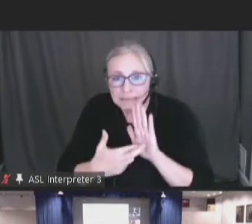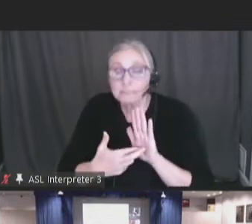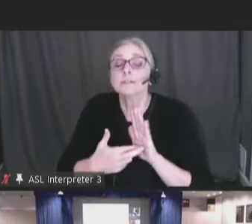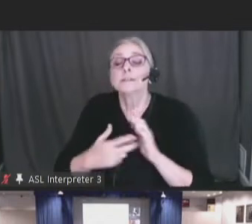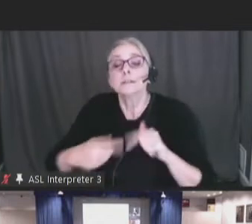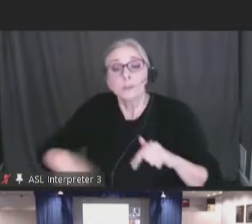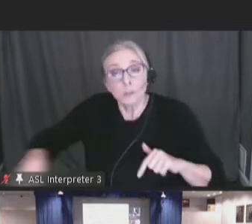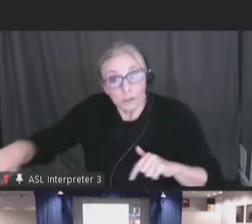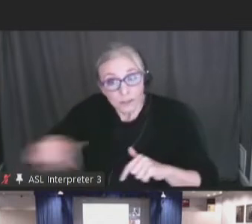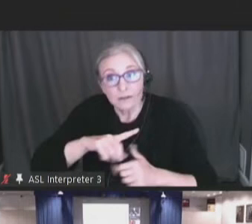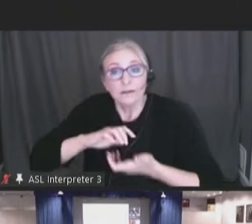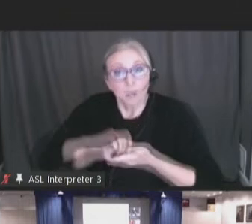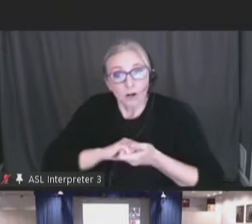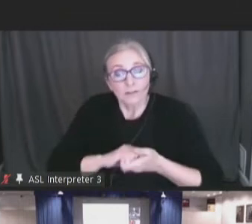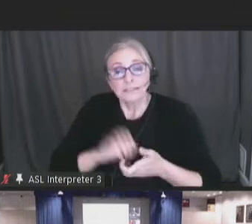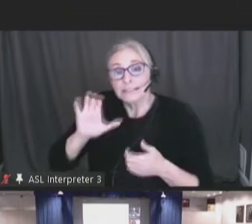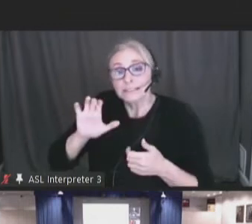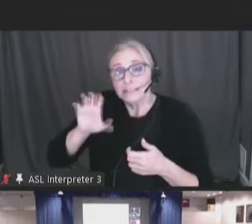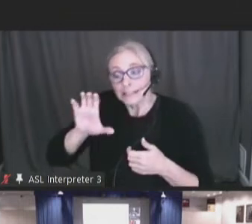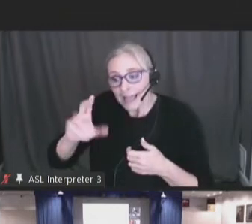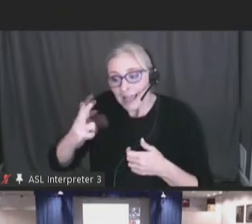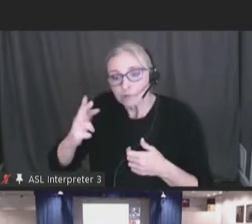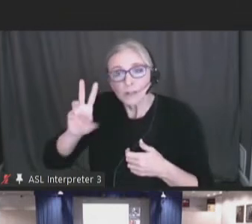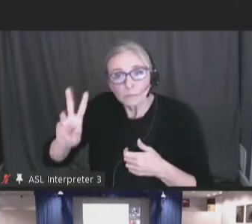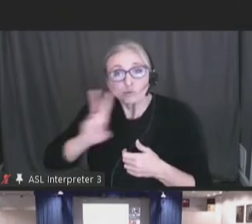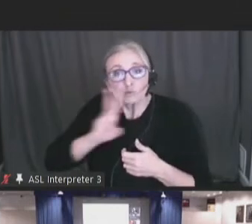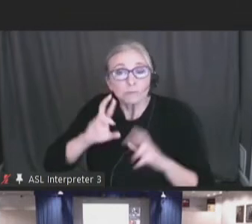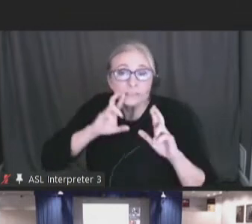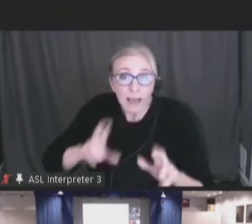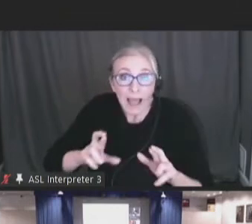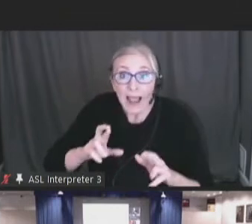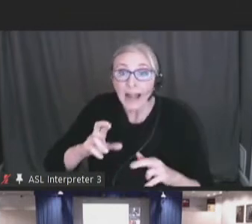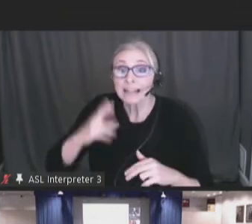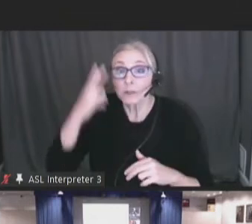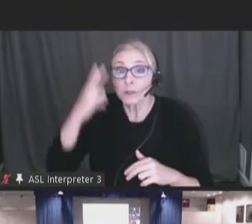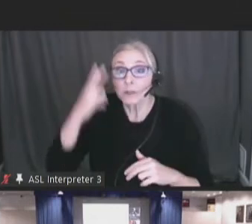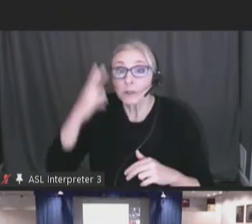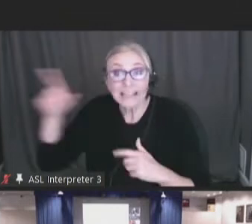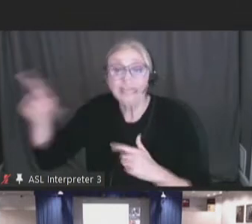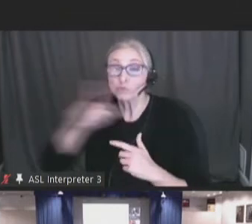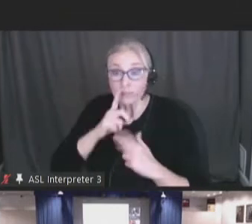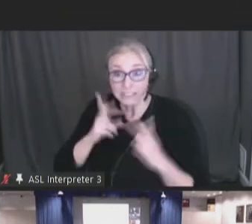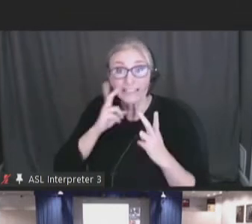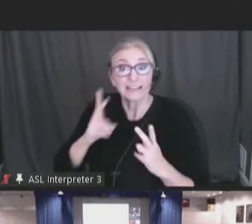CHWs are responding in Hawaii. We've responded to Hurricane Katrina. We will